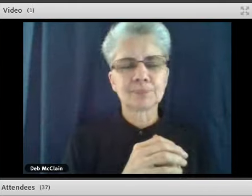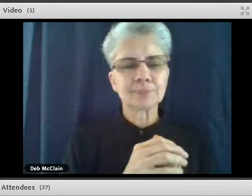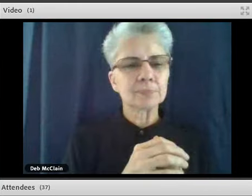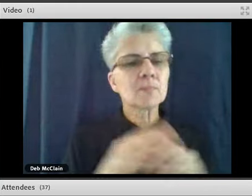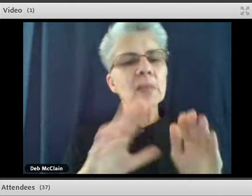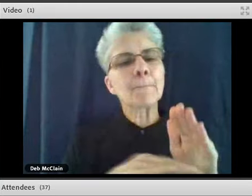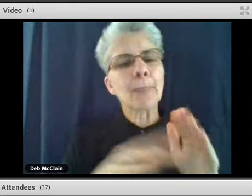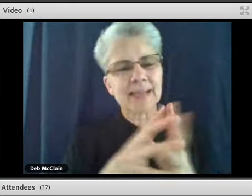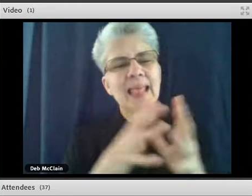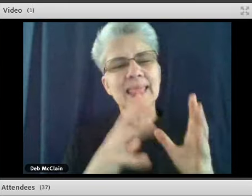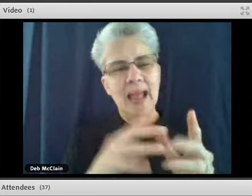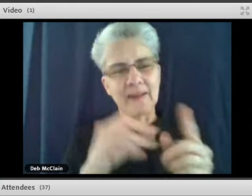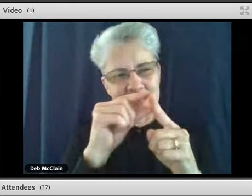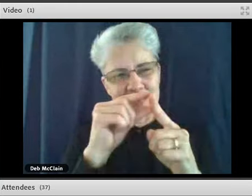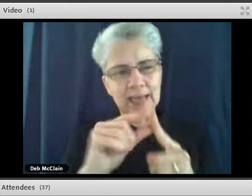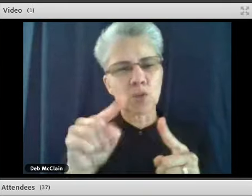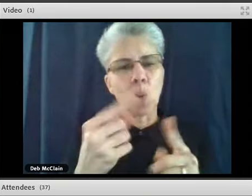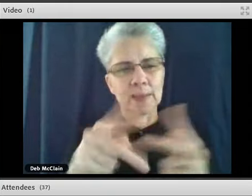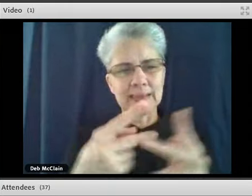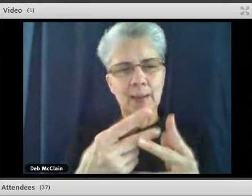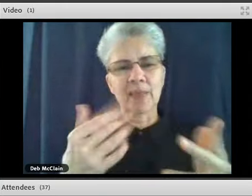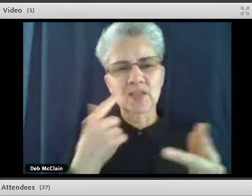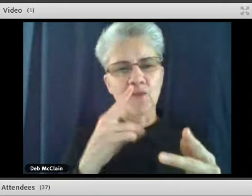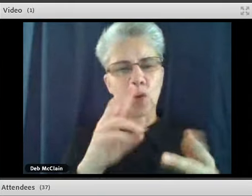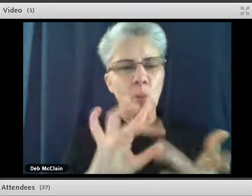it's basically a lot of text-only type things for your website,